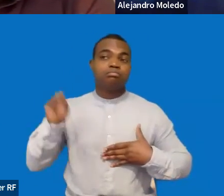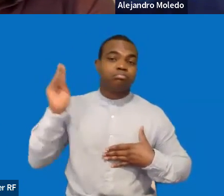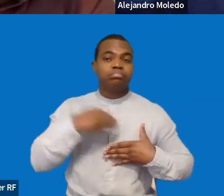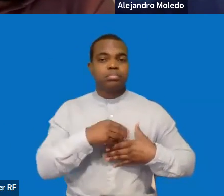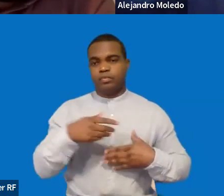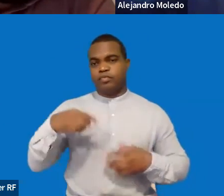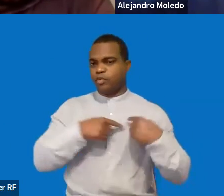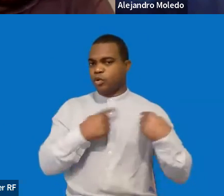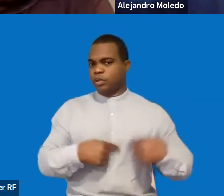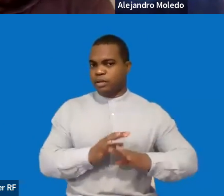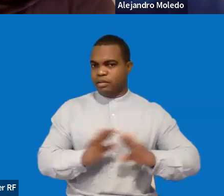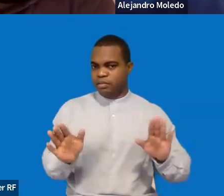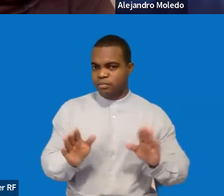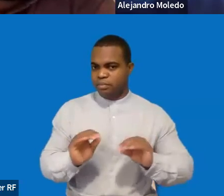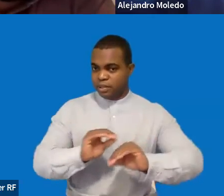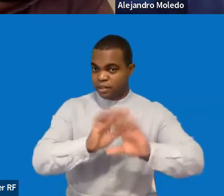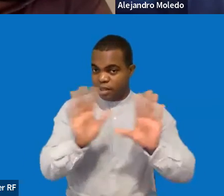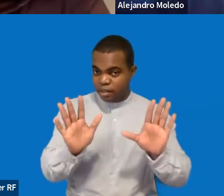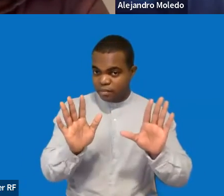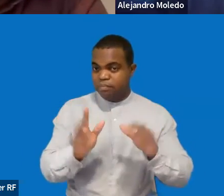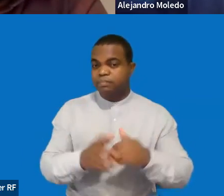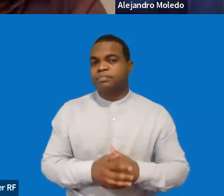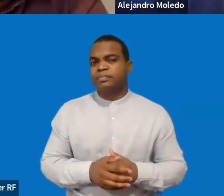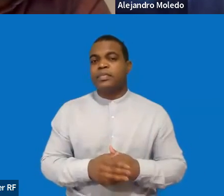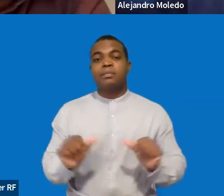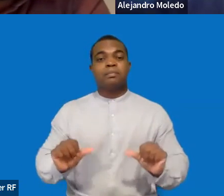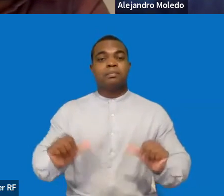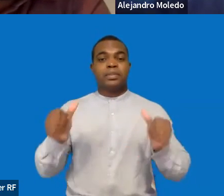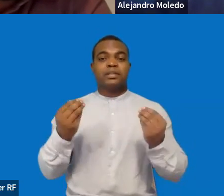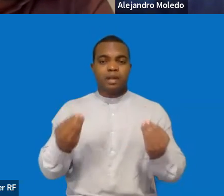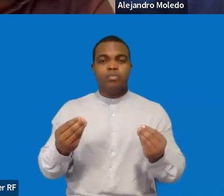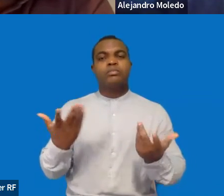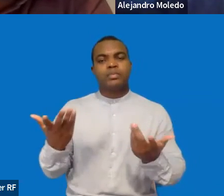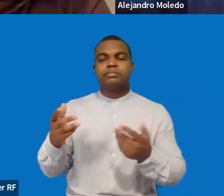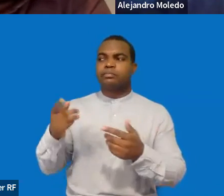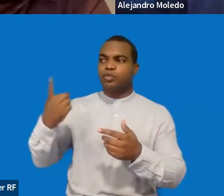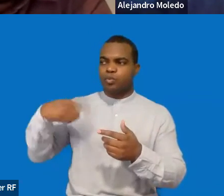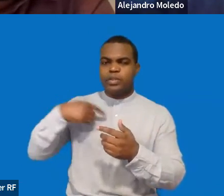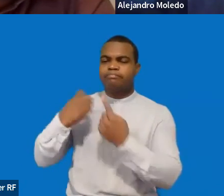Now, we did have several requests since we are talking about national disability assessment.